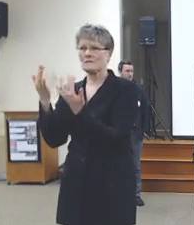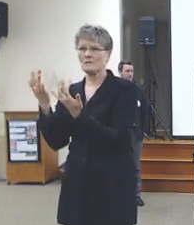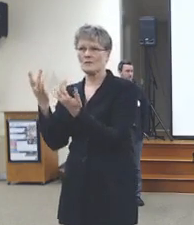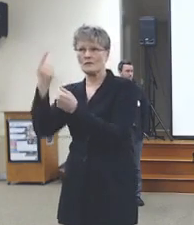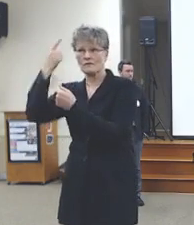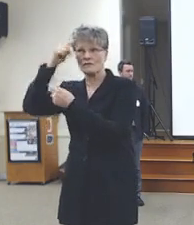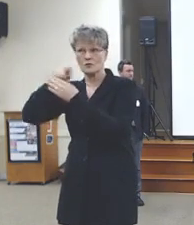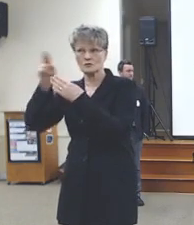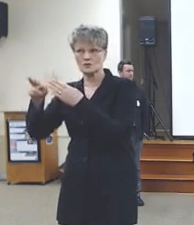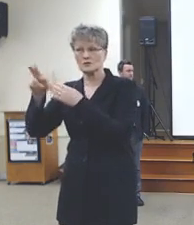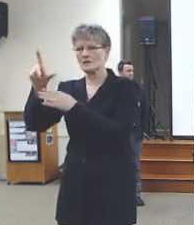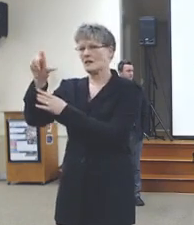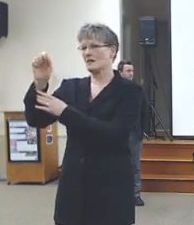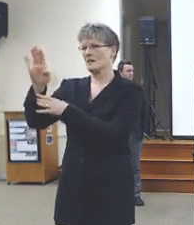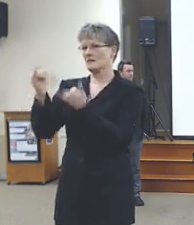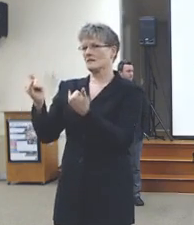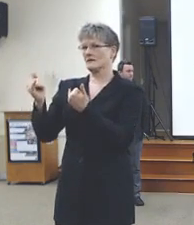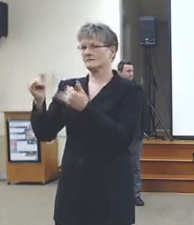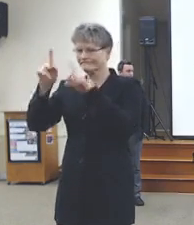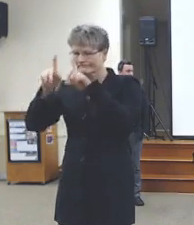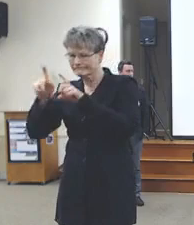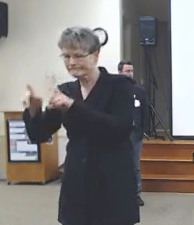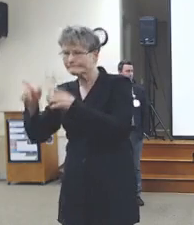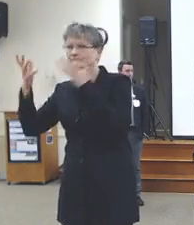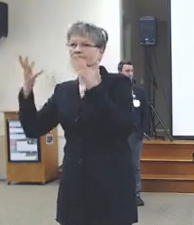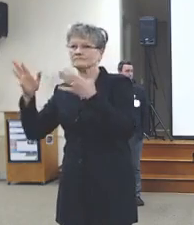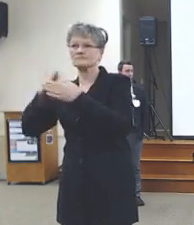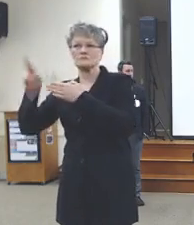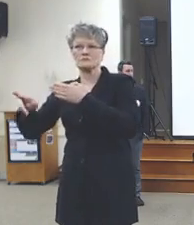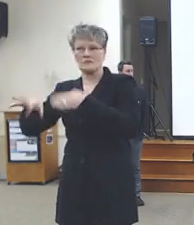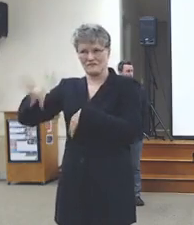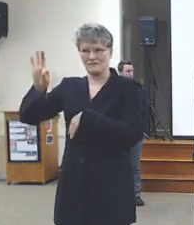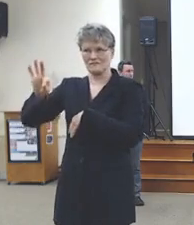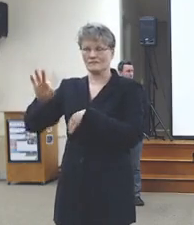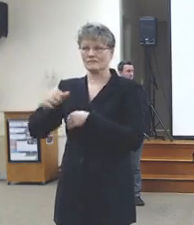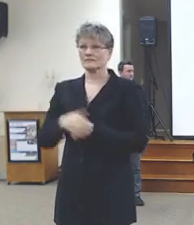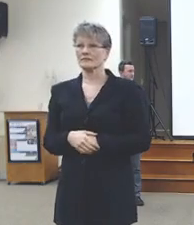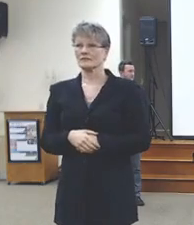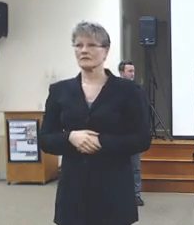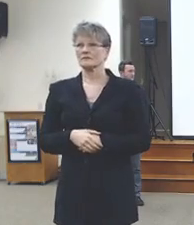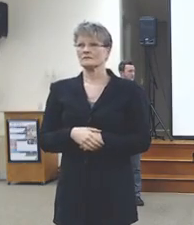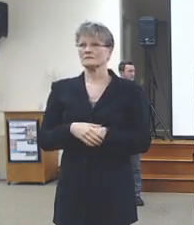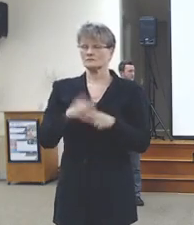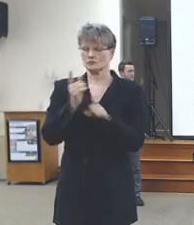today. As a result of our positive cases, we have two people on isolation